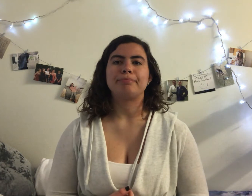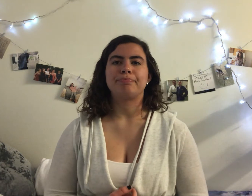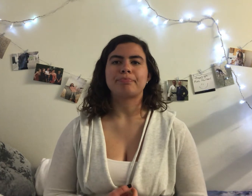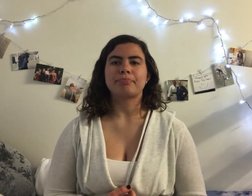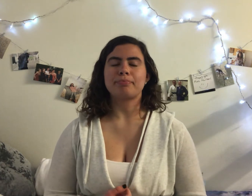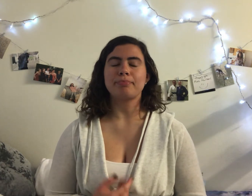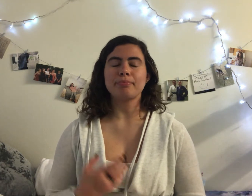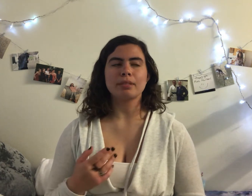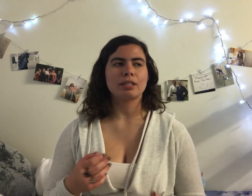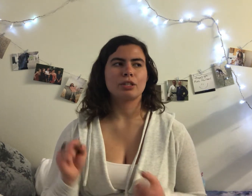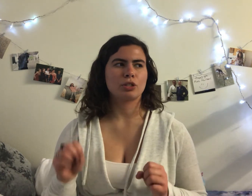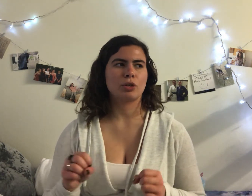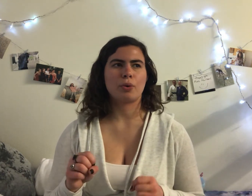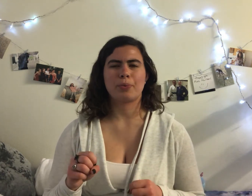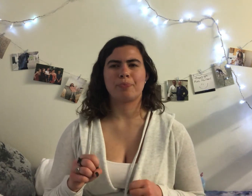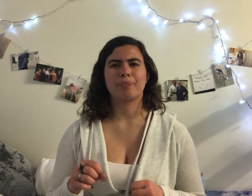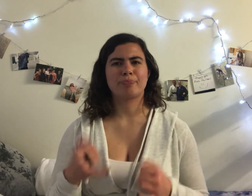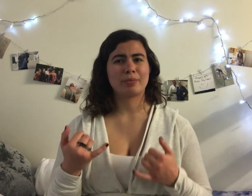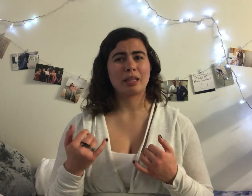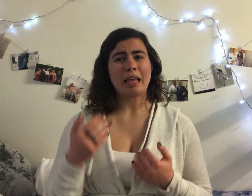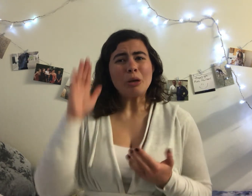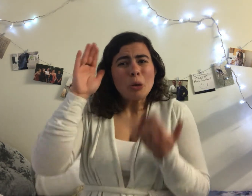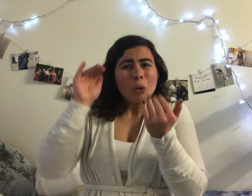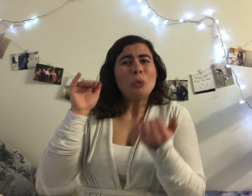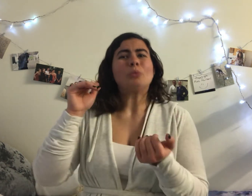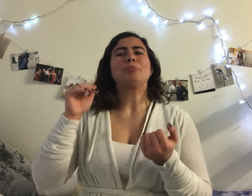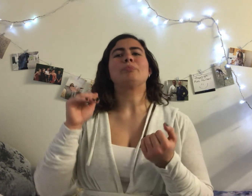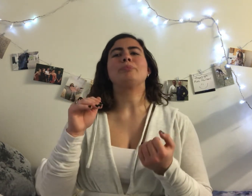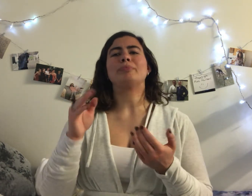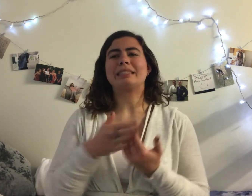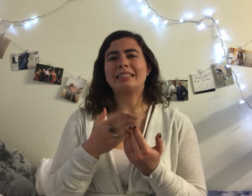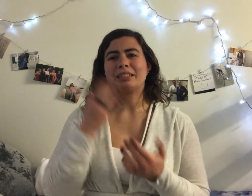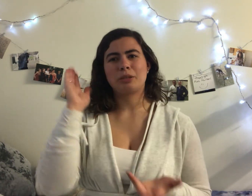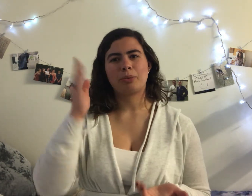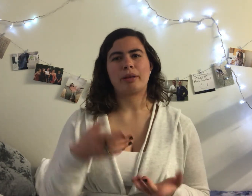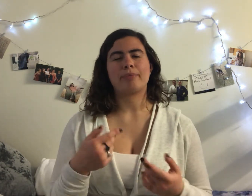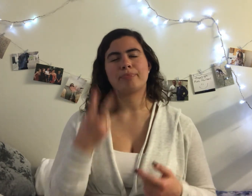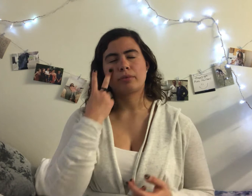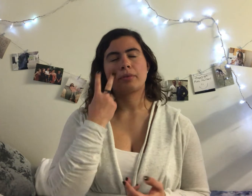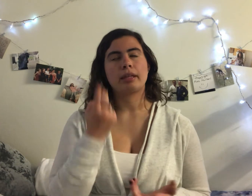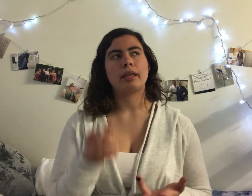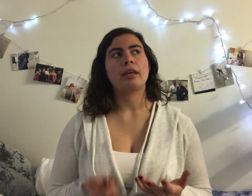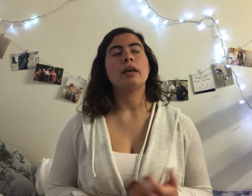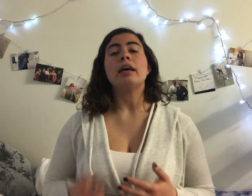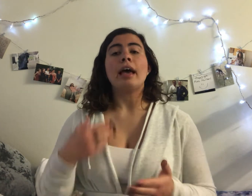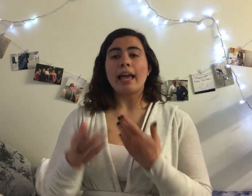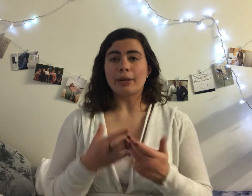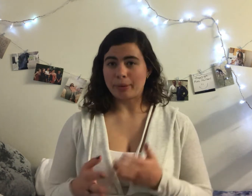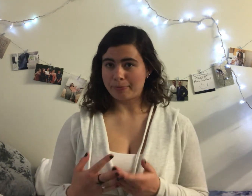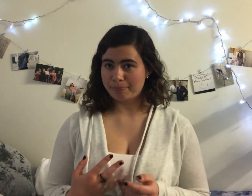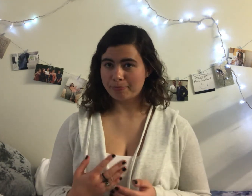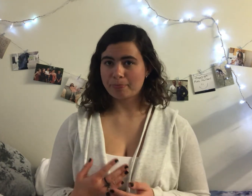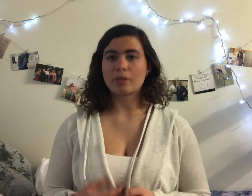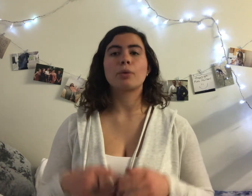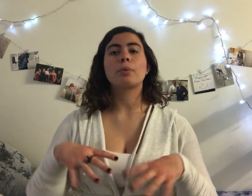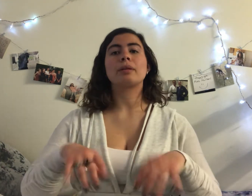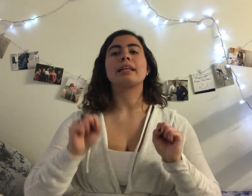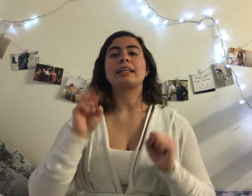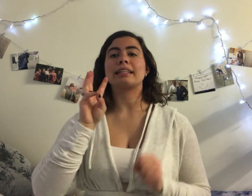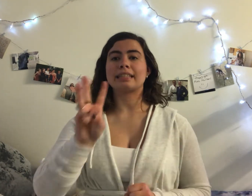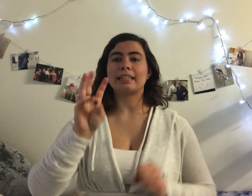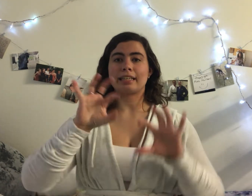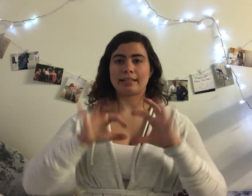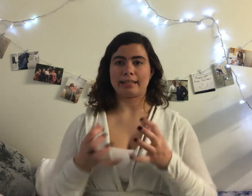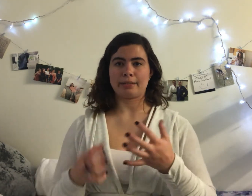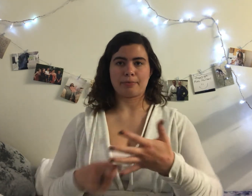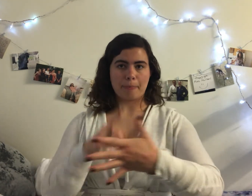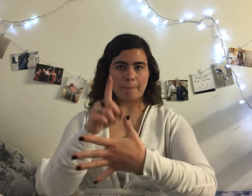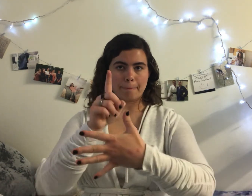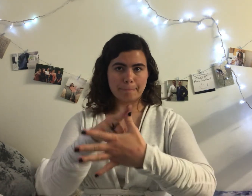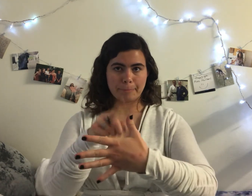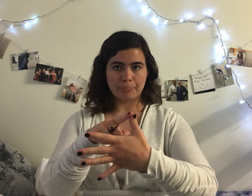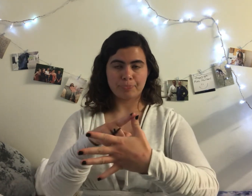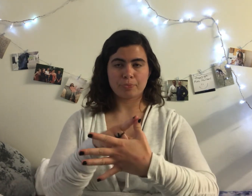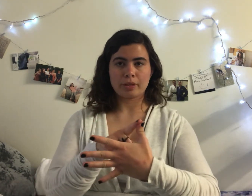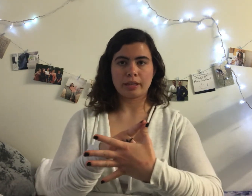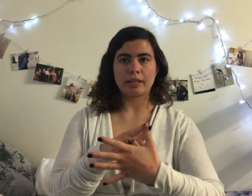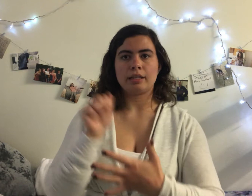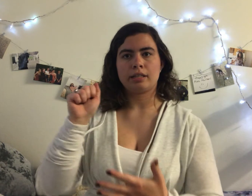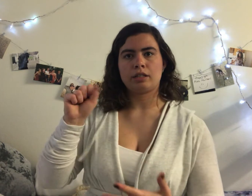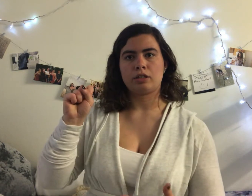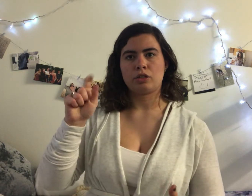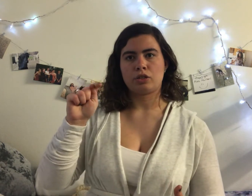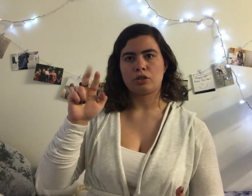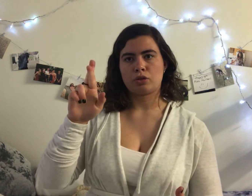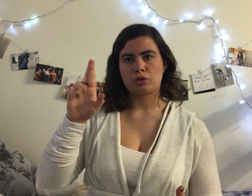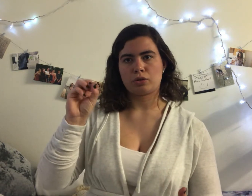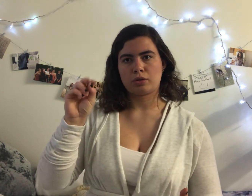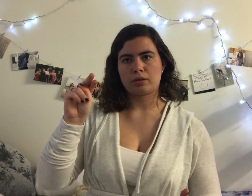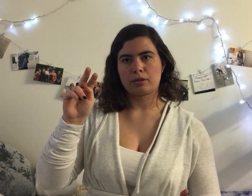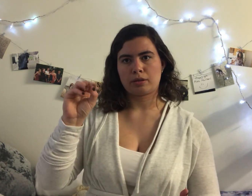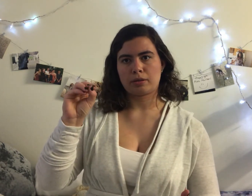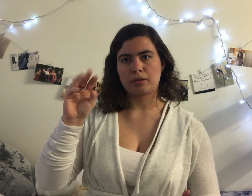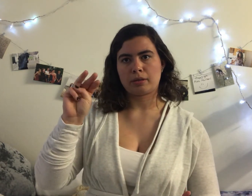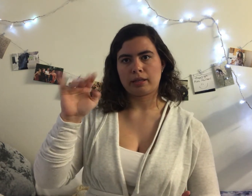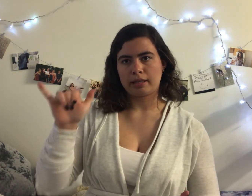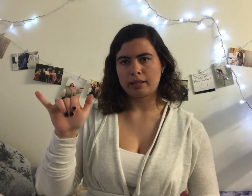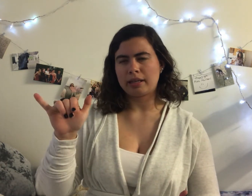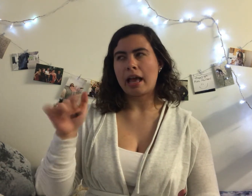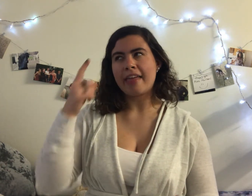Hopefully it will be easy. We'll see. Anyway, I'm taking 6 classes. The first one is Astronomy.